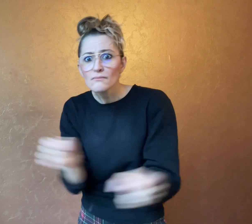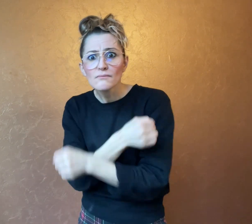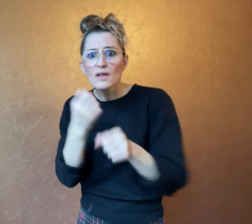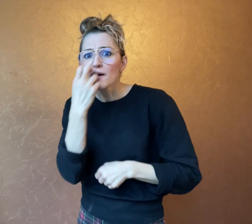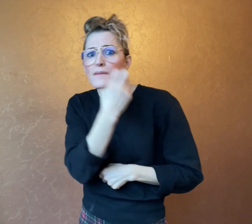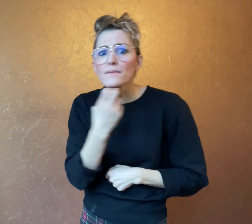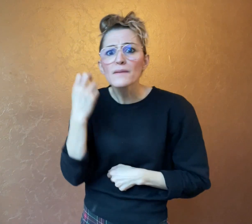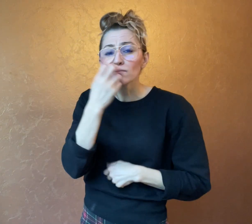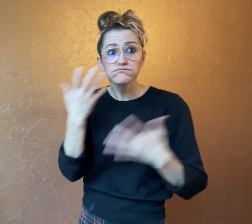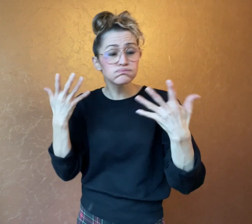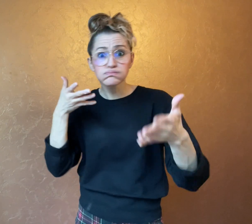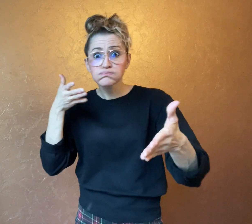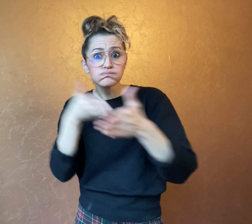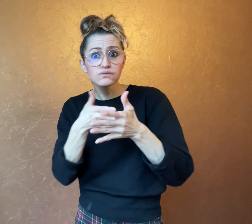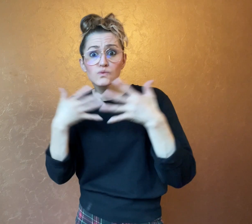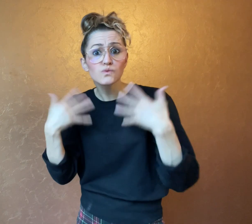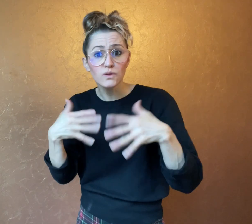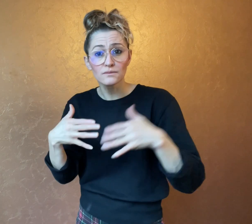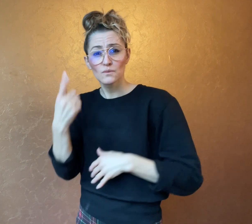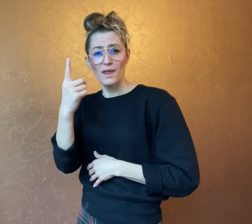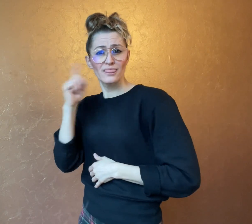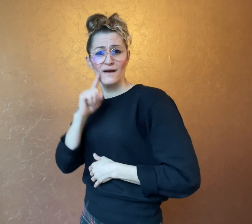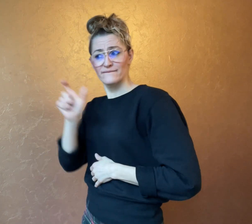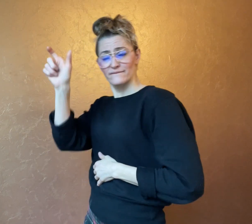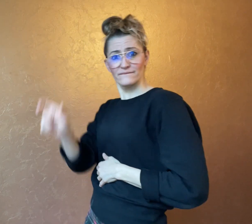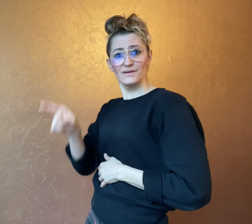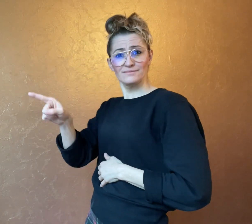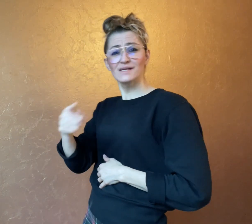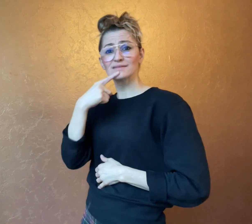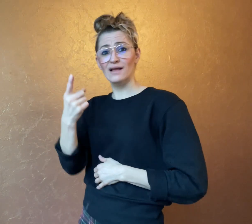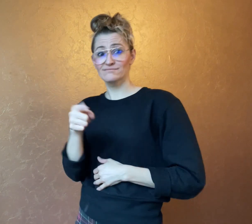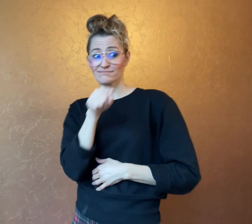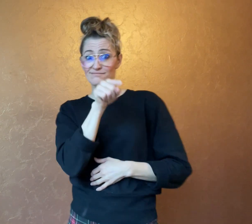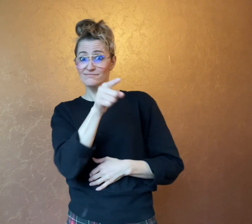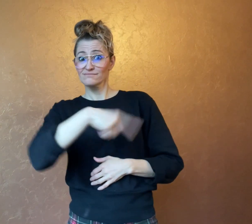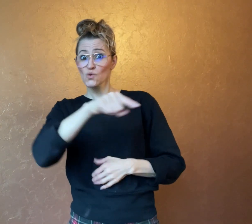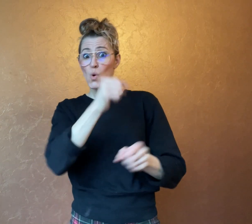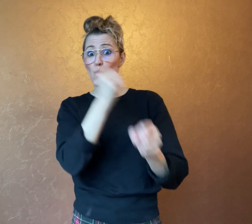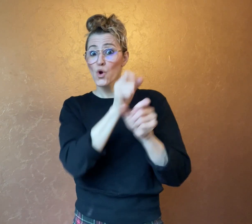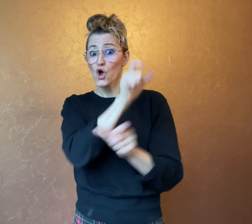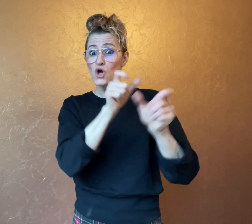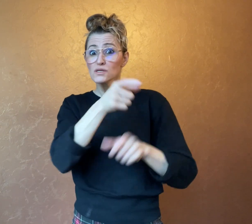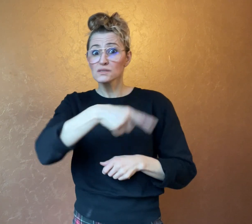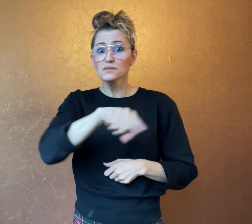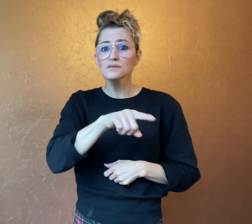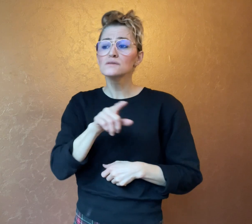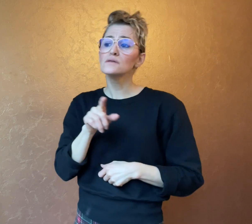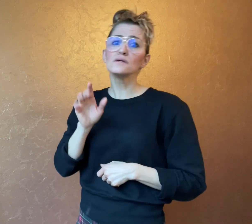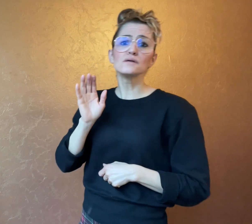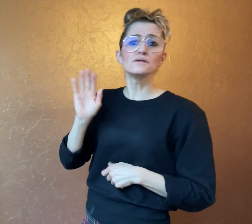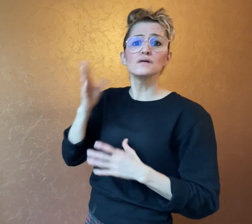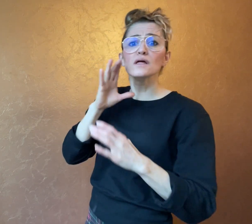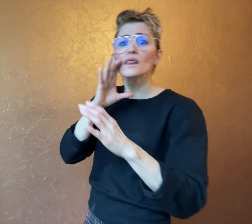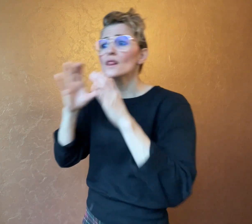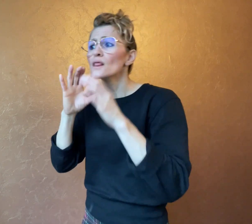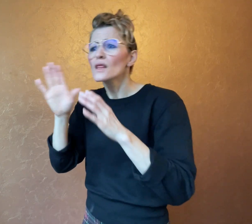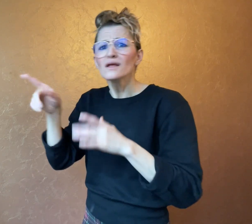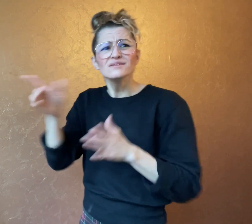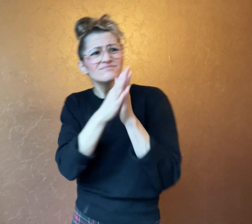challenging. A Deaf person says employees try to avoid